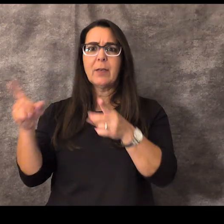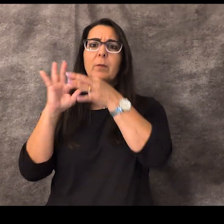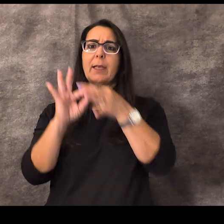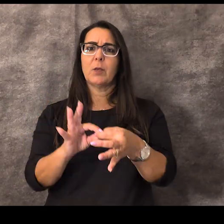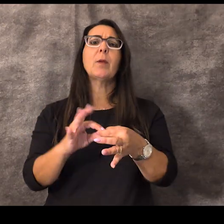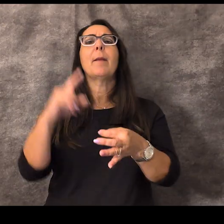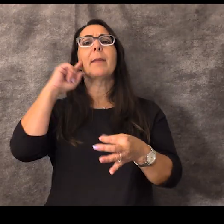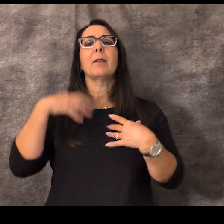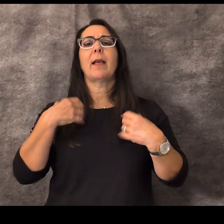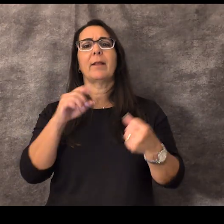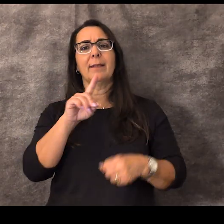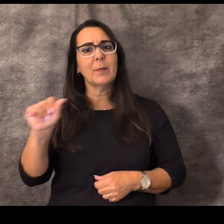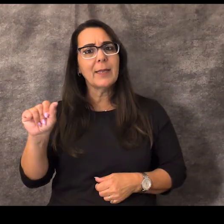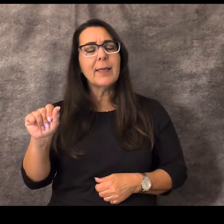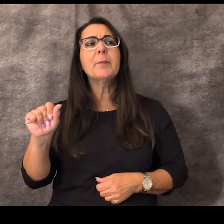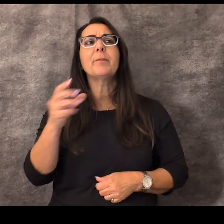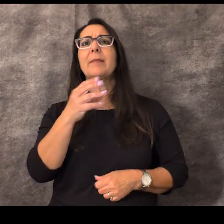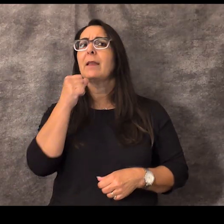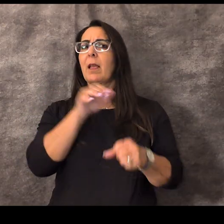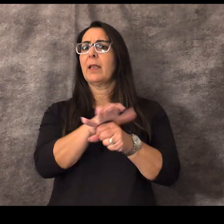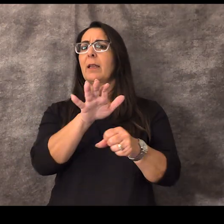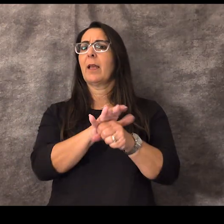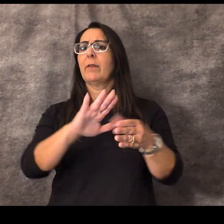disabilities and sort of lack of community based services.